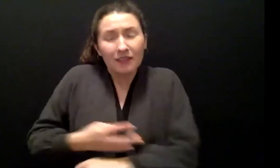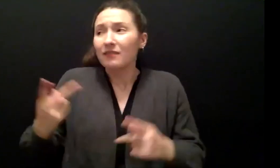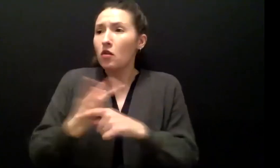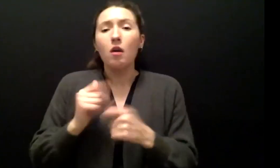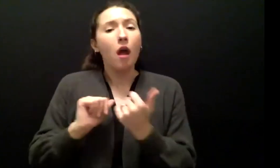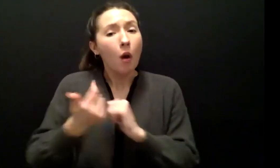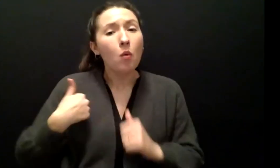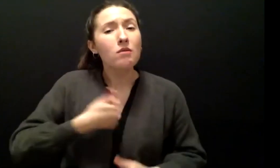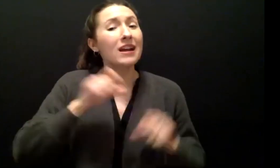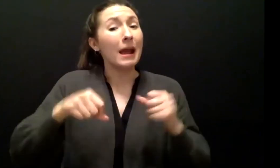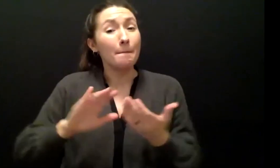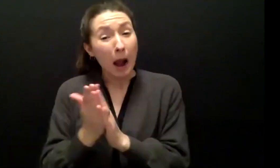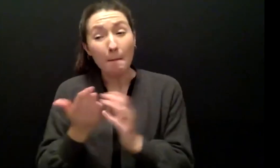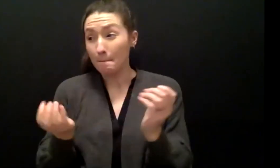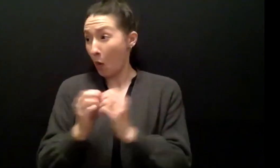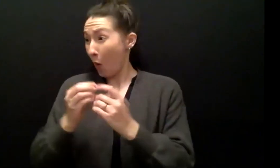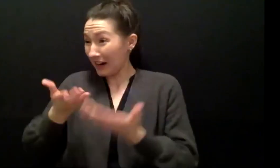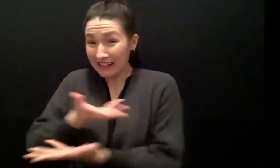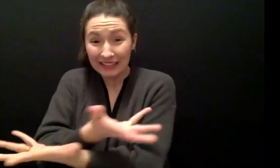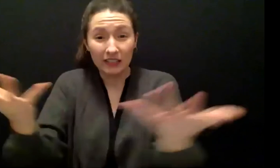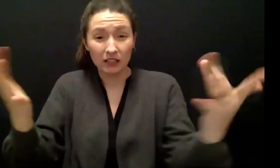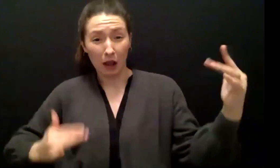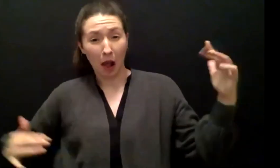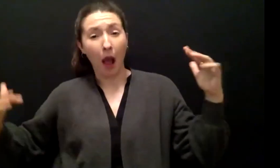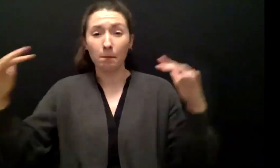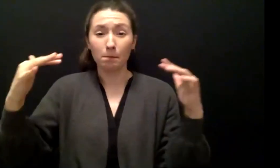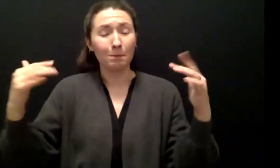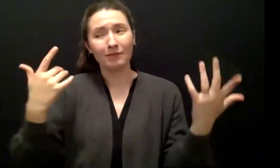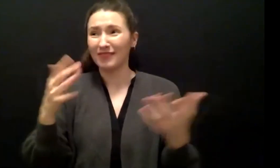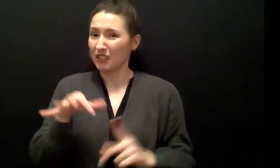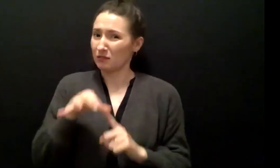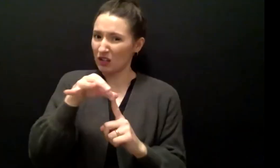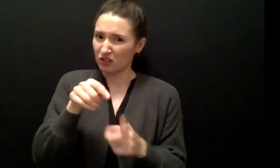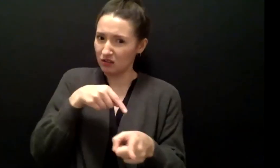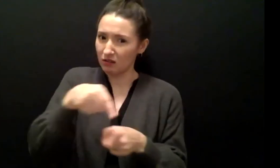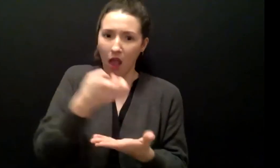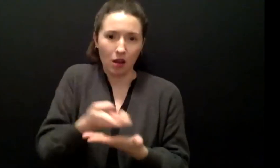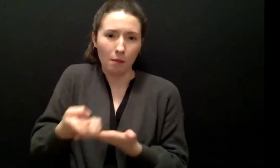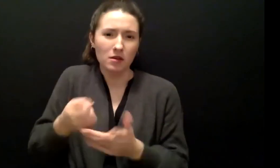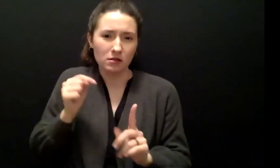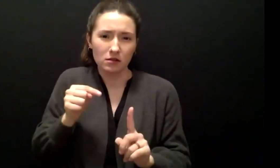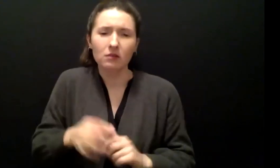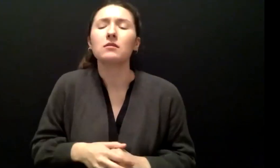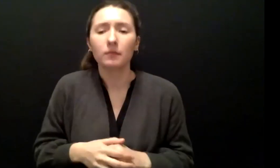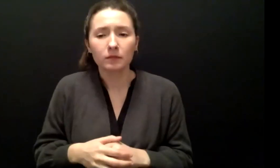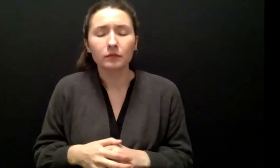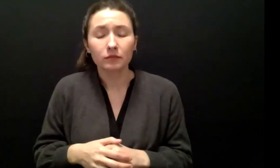that artists feel like their freedom to create becomes a type of lack of responsibility?"